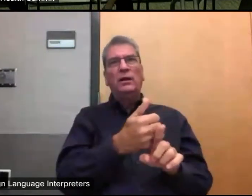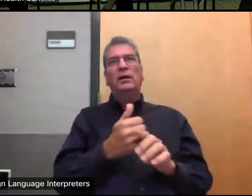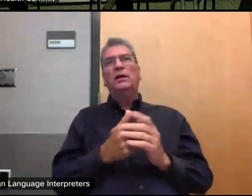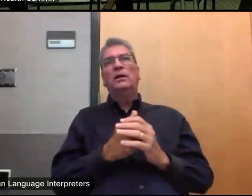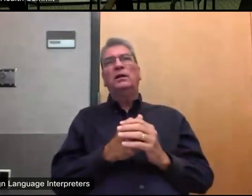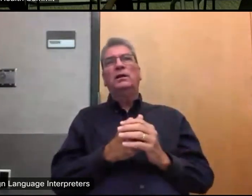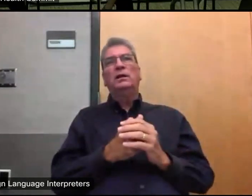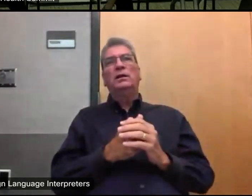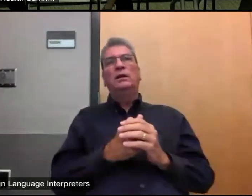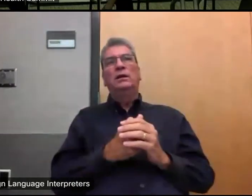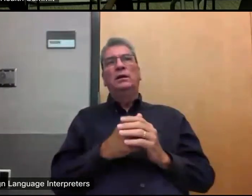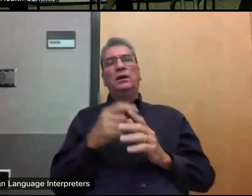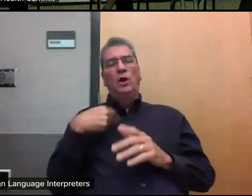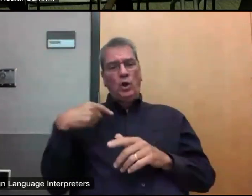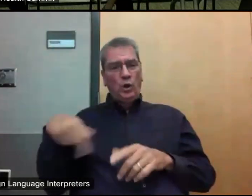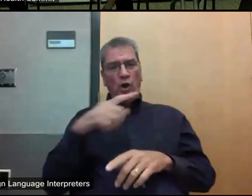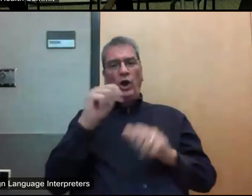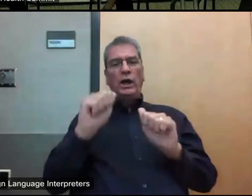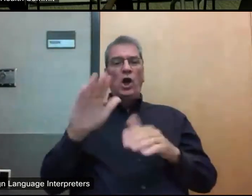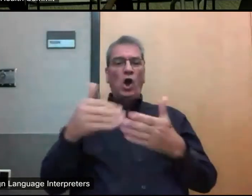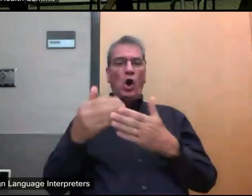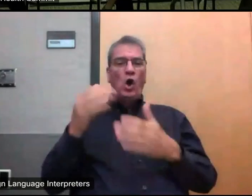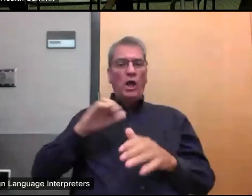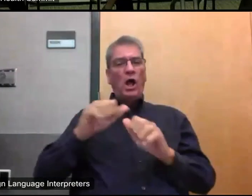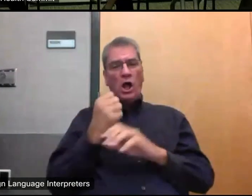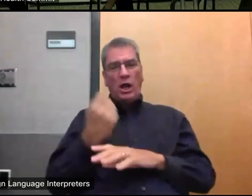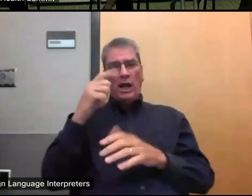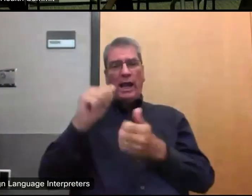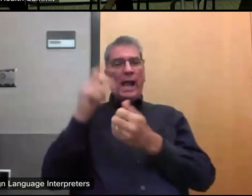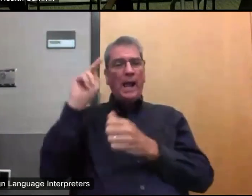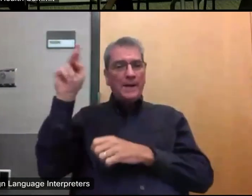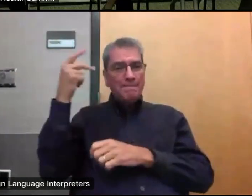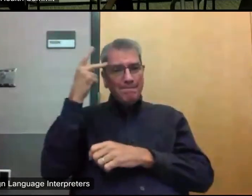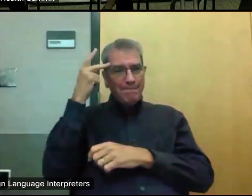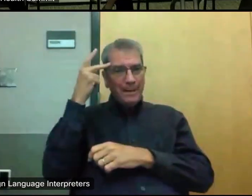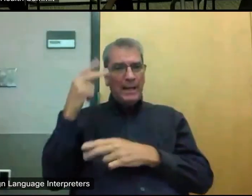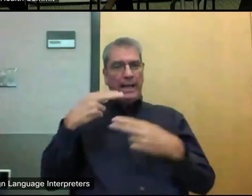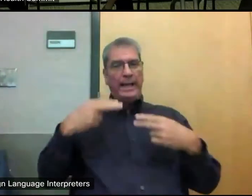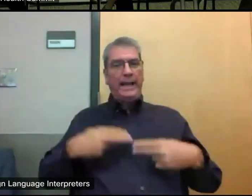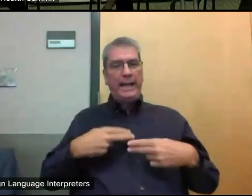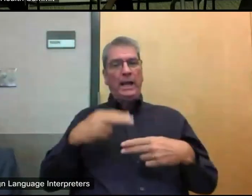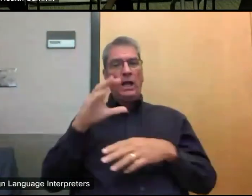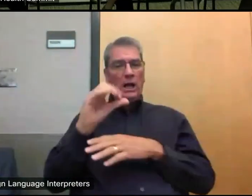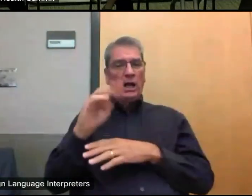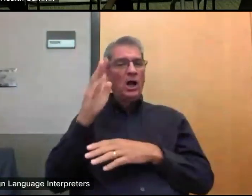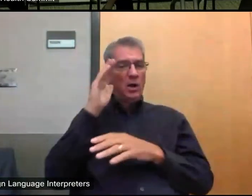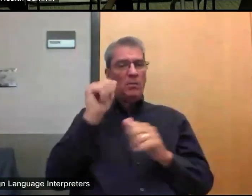advanced the field and we can all benefit from just like, understanding how that politics and health com are going to just continue to interact forever. I think there's a lot